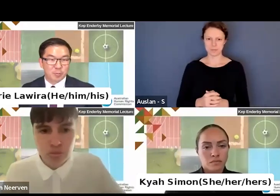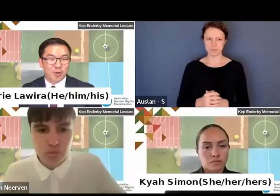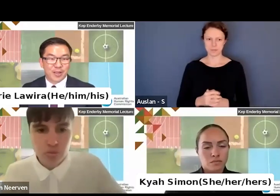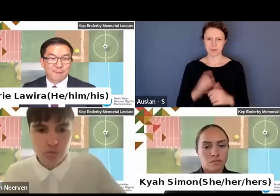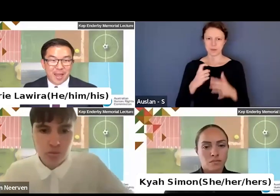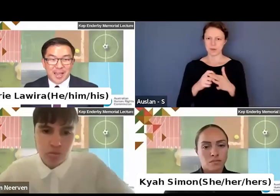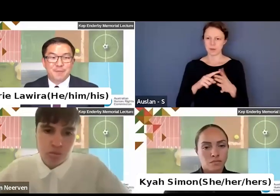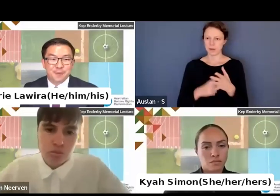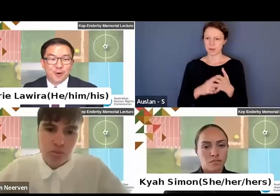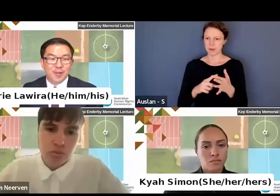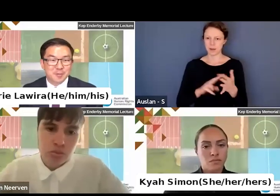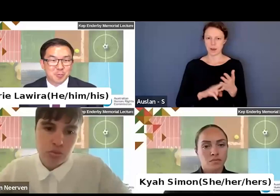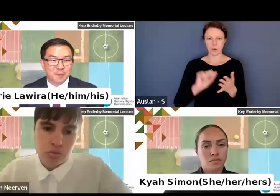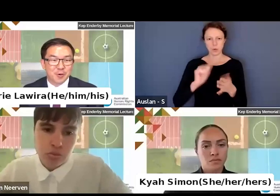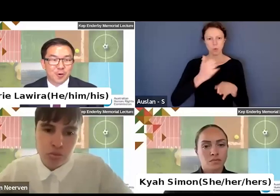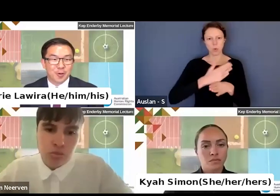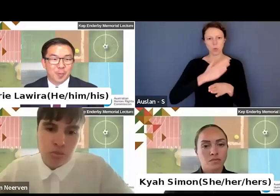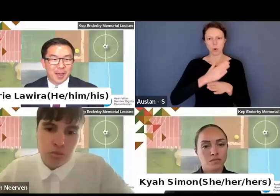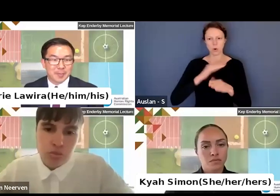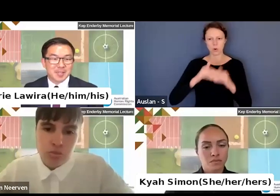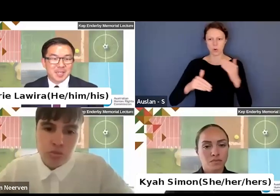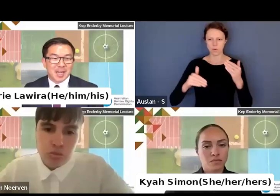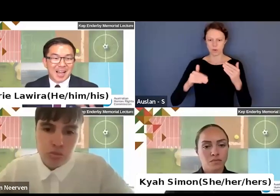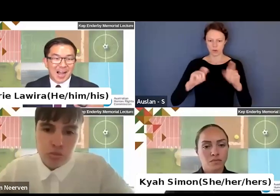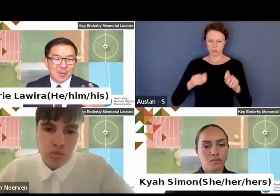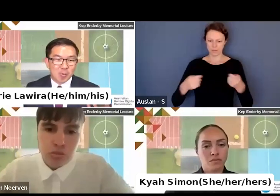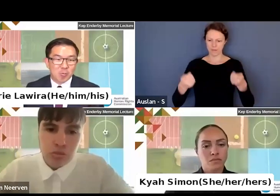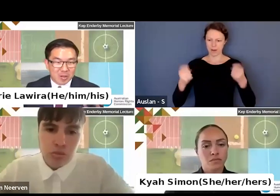providing a fair go for all that was one of your your papers.